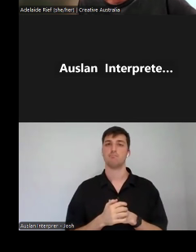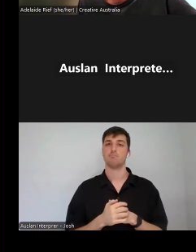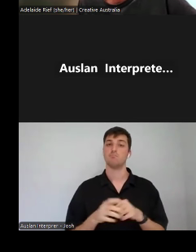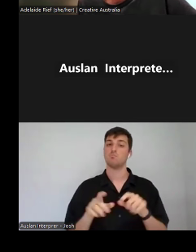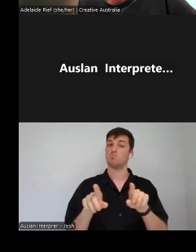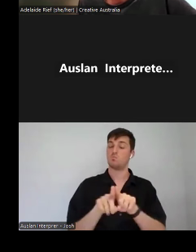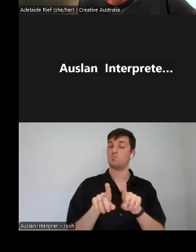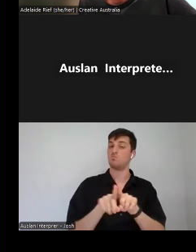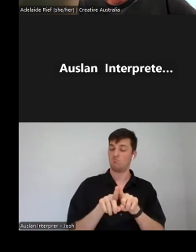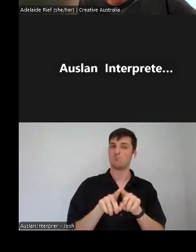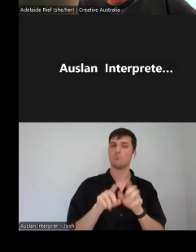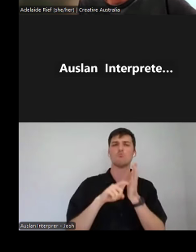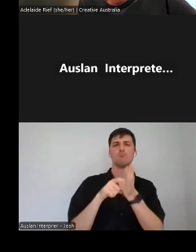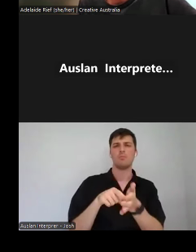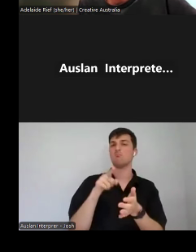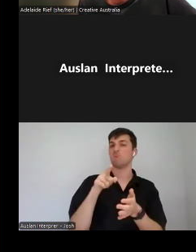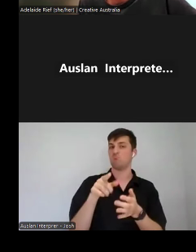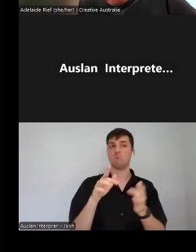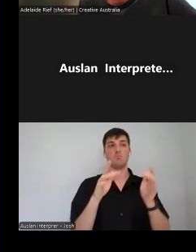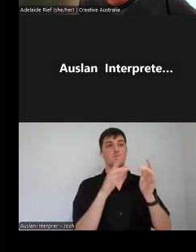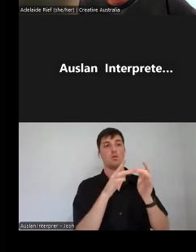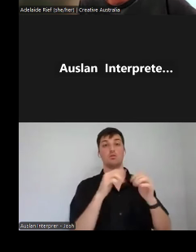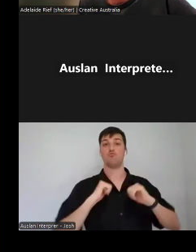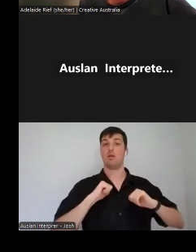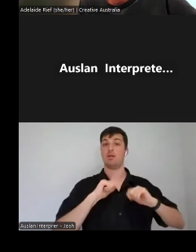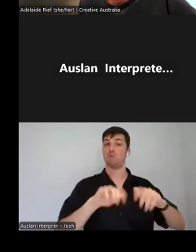that you contact the training providers and I will go through who those are in a minute